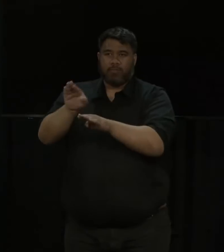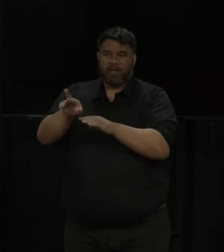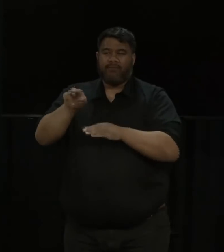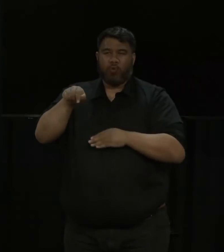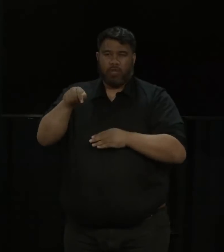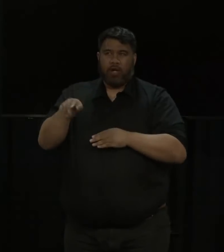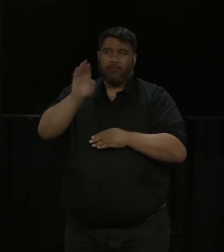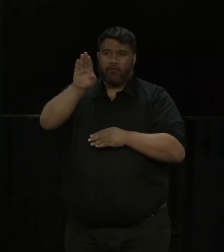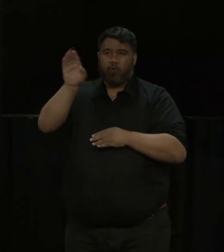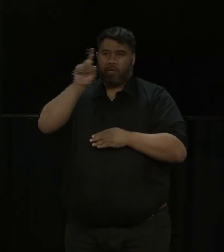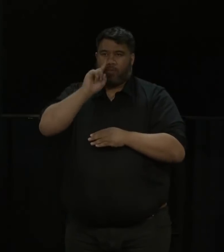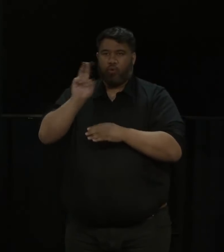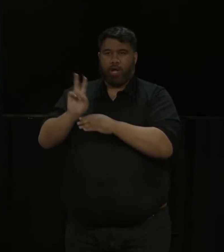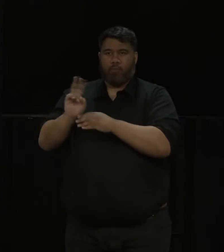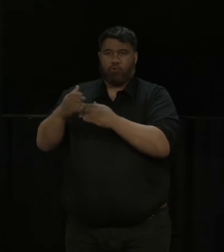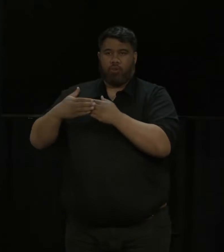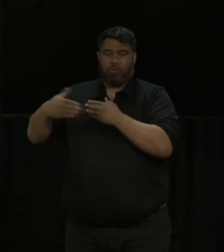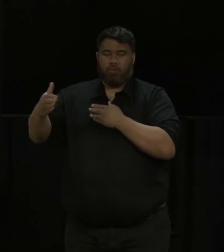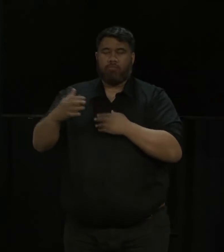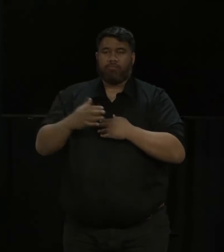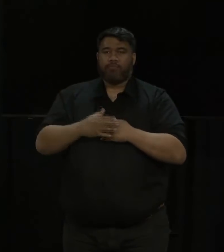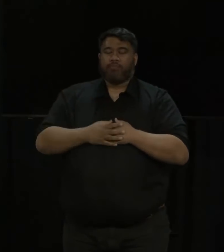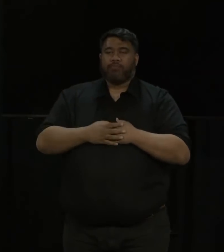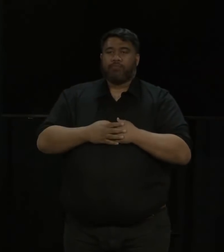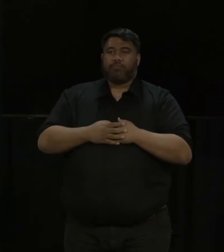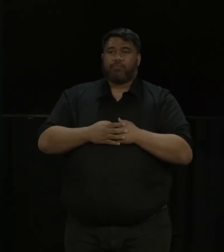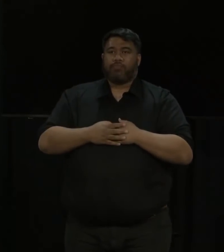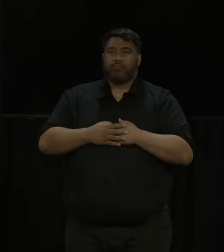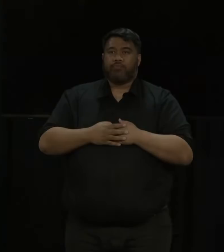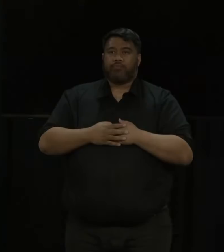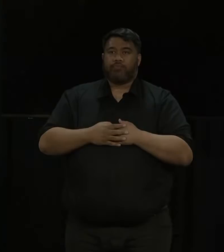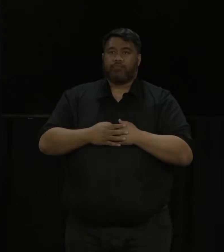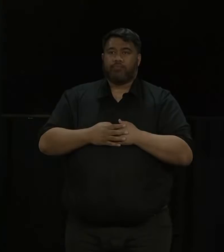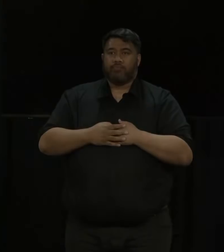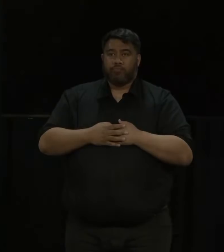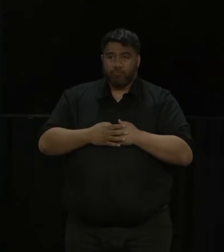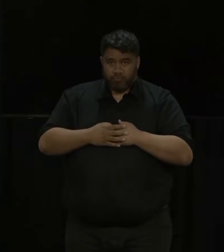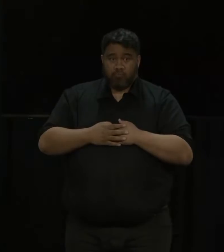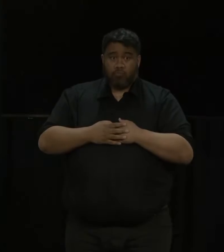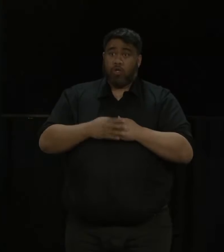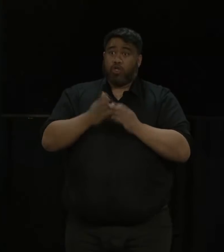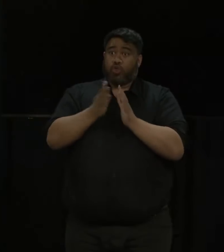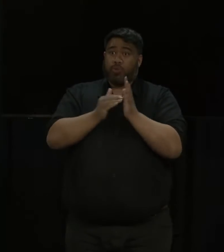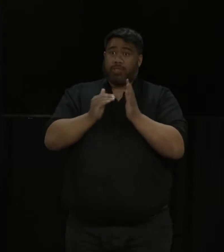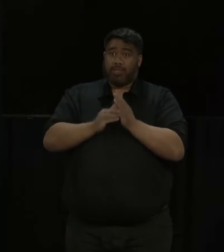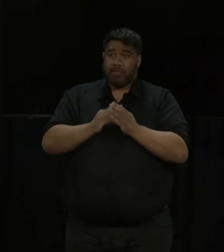countries and then foreign travellers will be allowed to